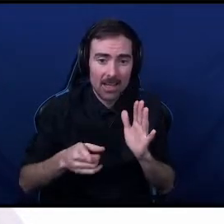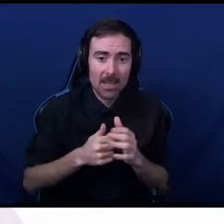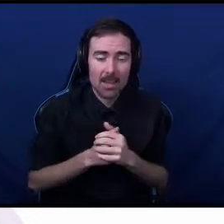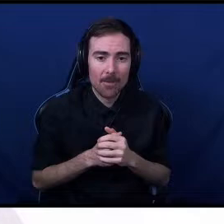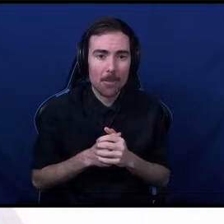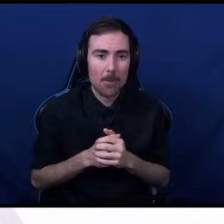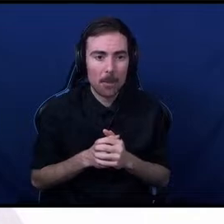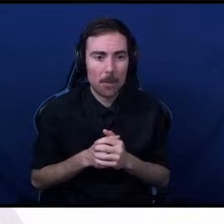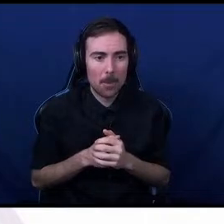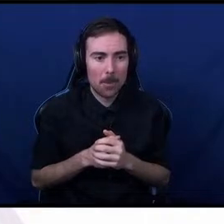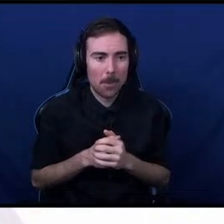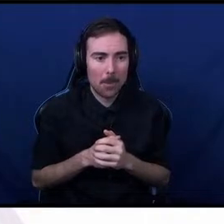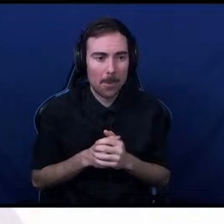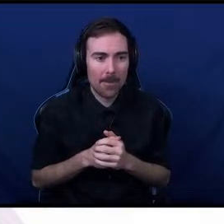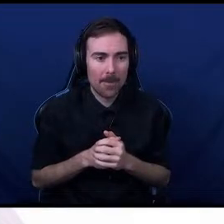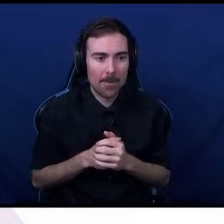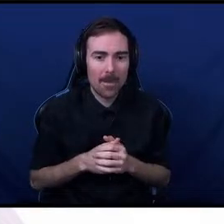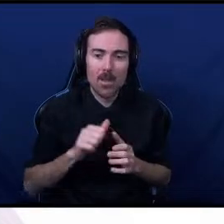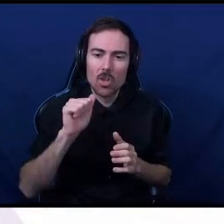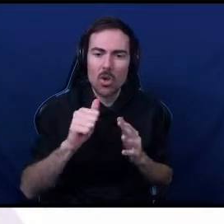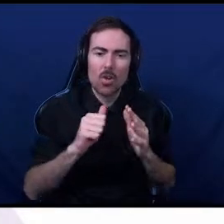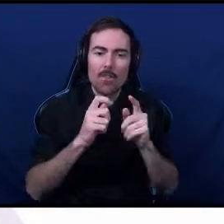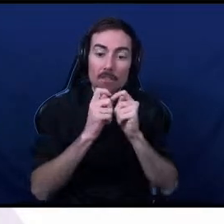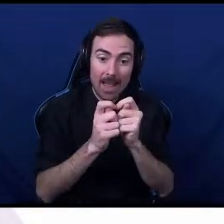the prints of the values that you hold, I guess, as an industrial design.